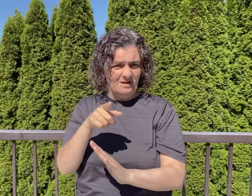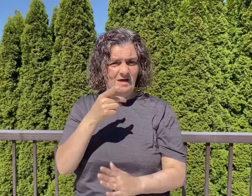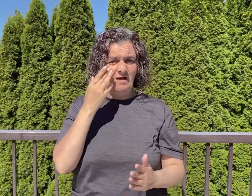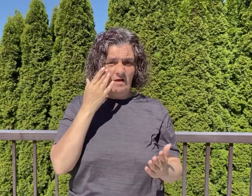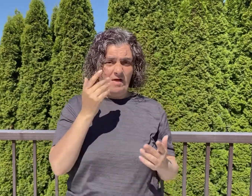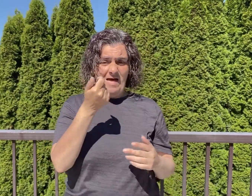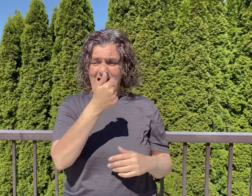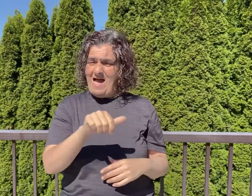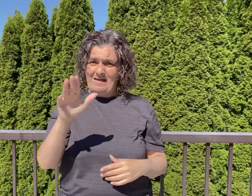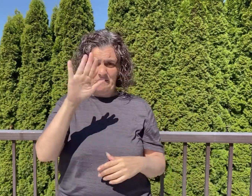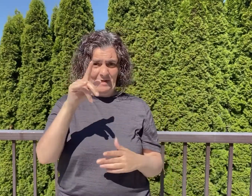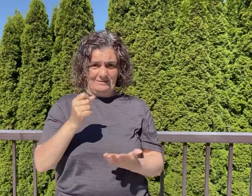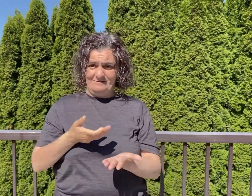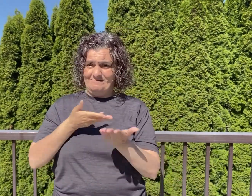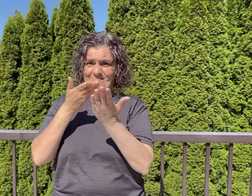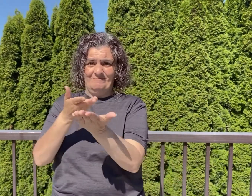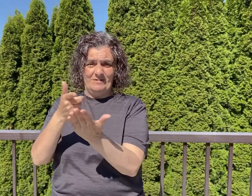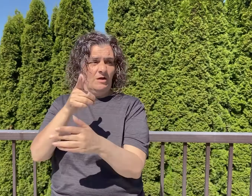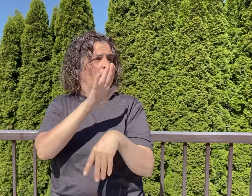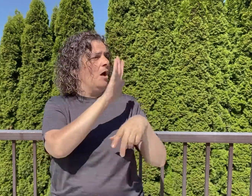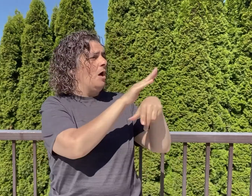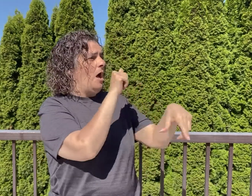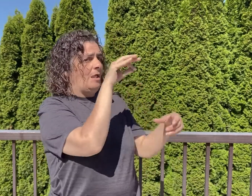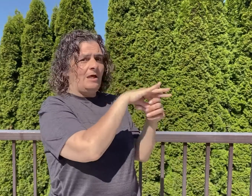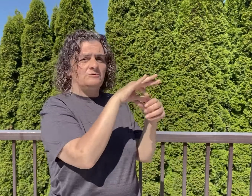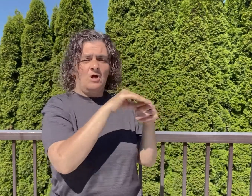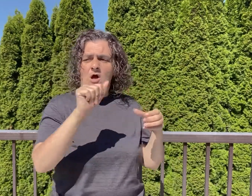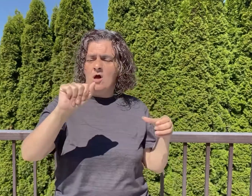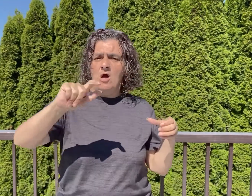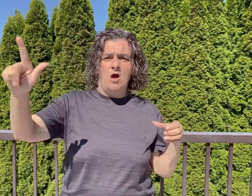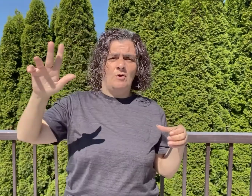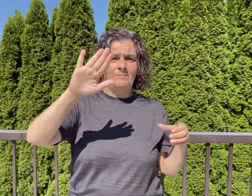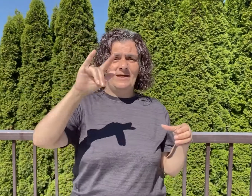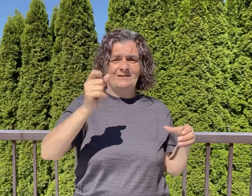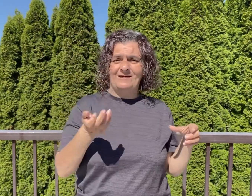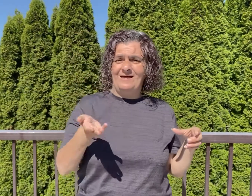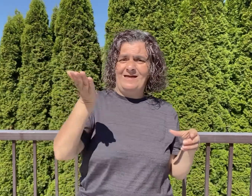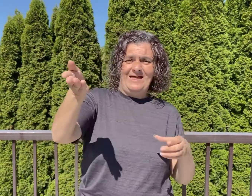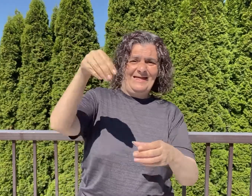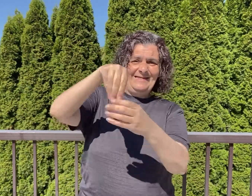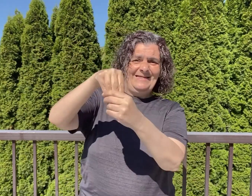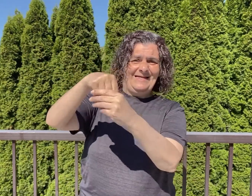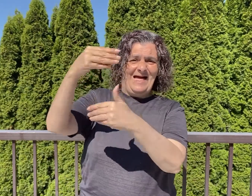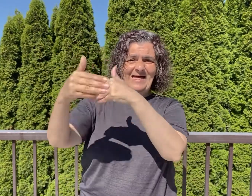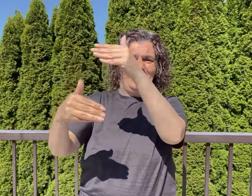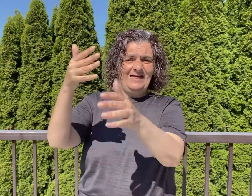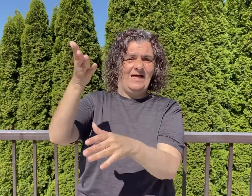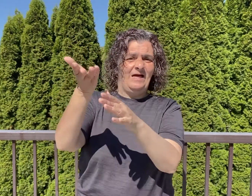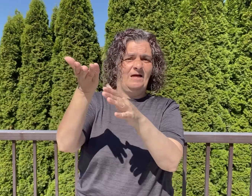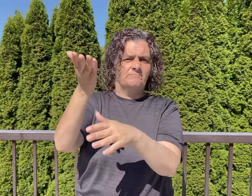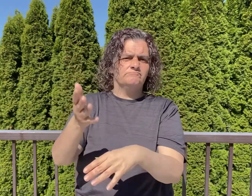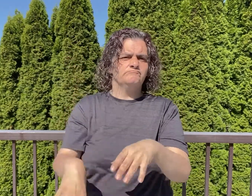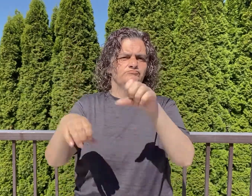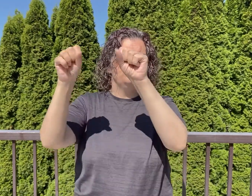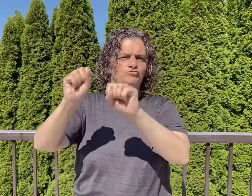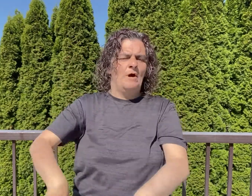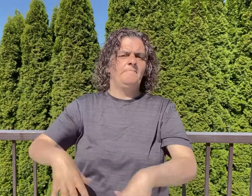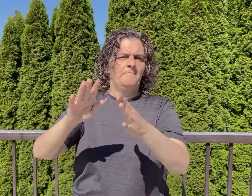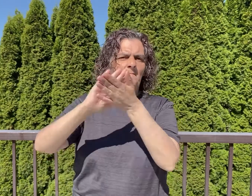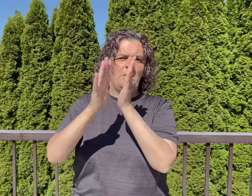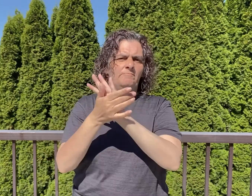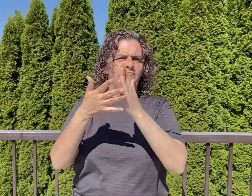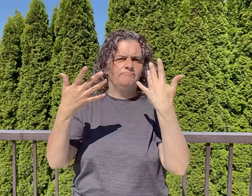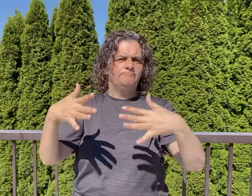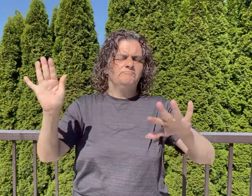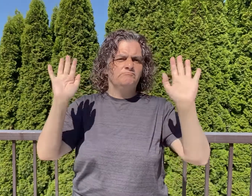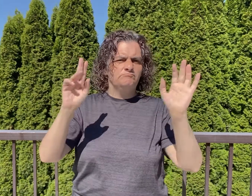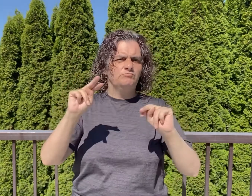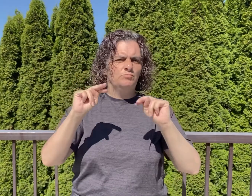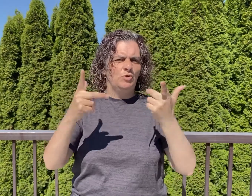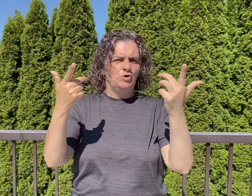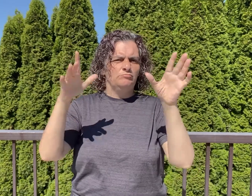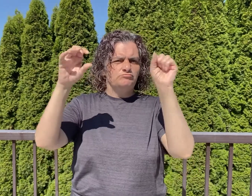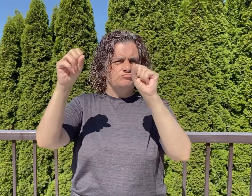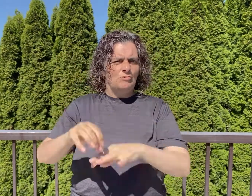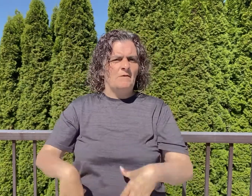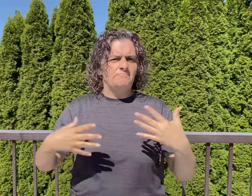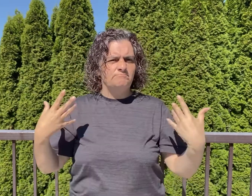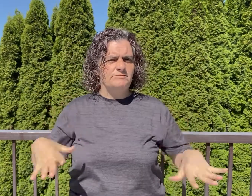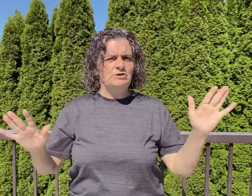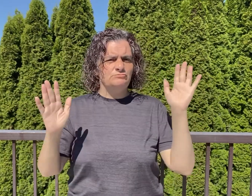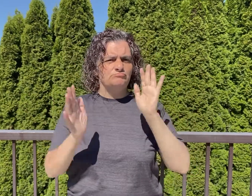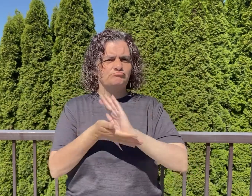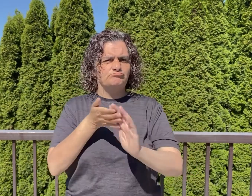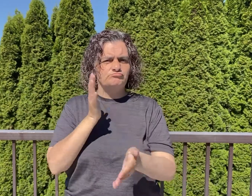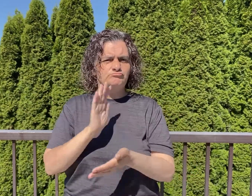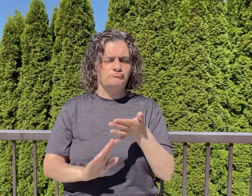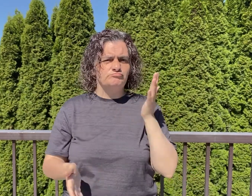When an election is called, any bill that's still on the table dies.